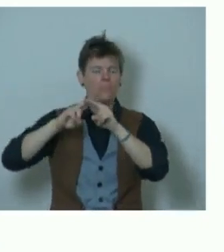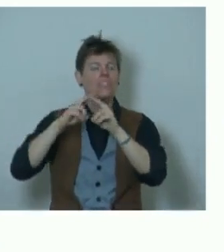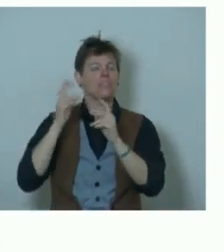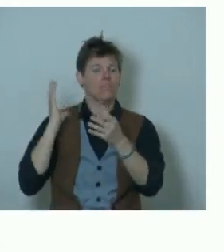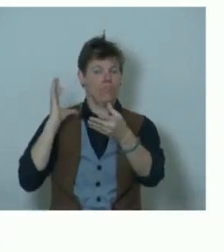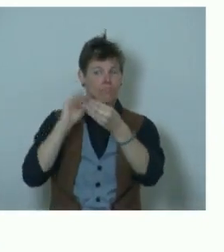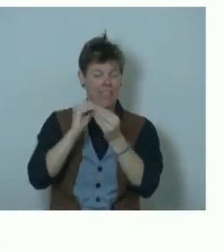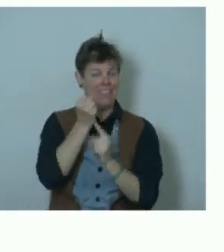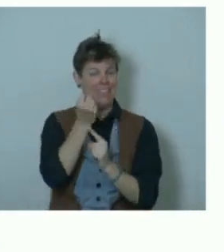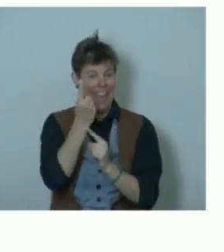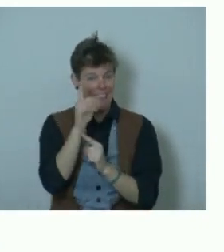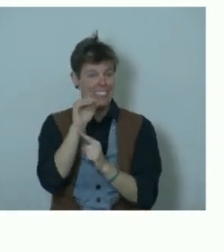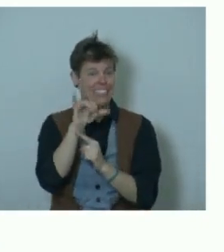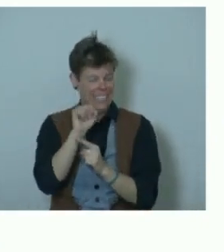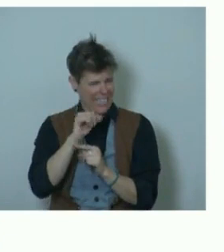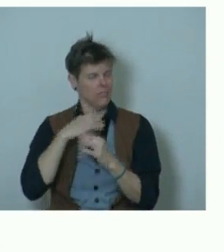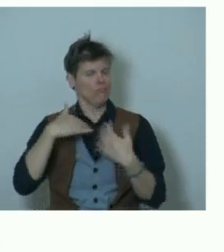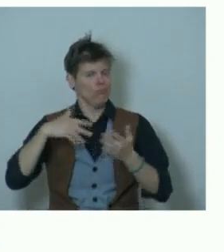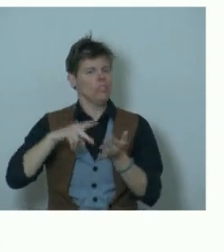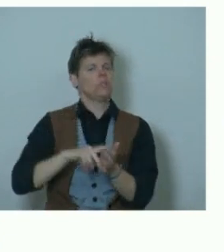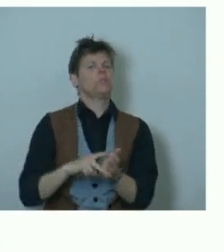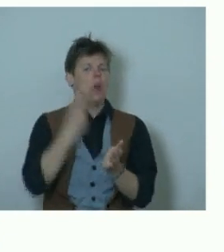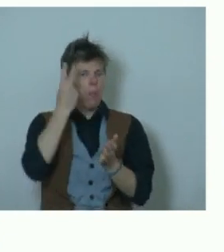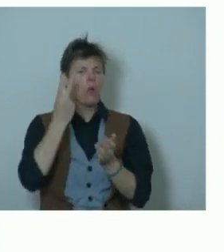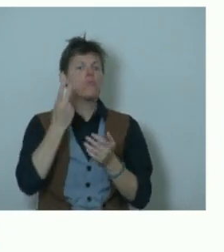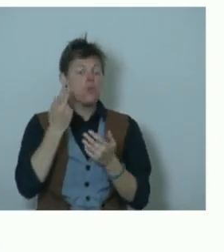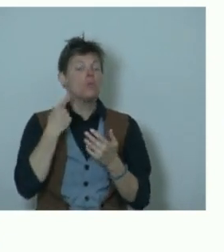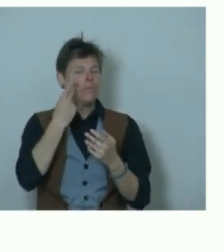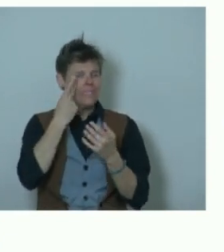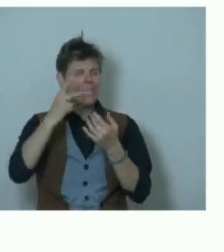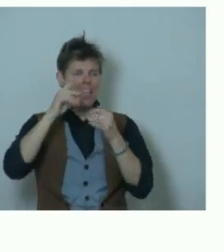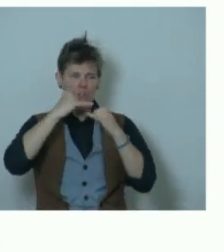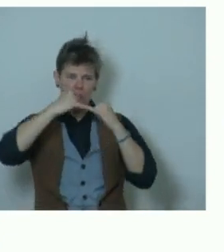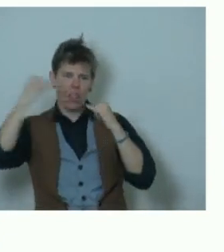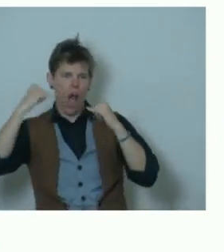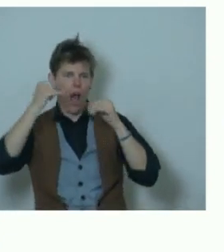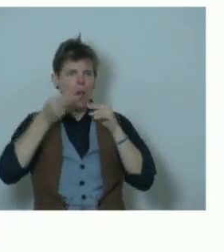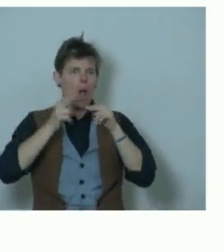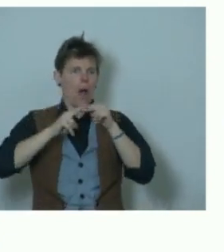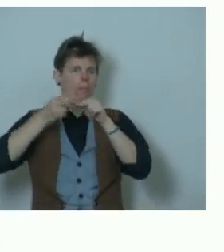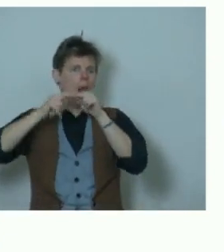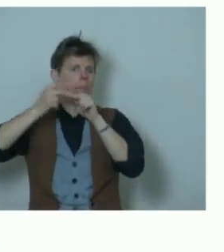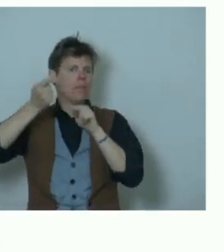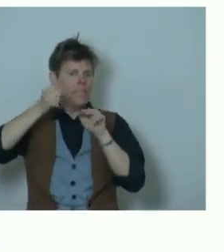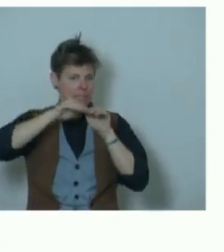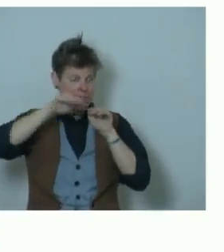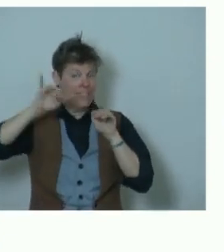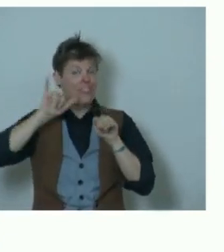IF I COUNT BACK 10 DAYS, IT LOOKS LIKE CASES DOUBLED IN THE LAST 11 DAYS, AND THAT IS TRUE.